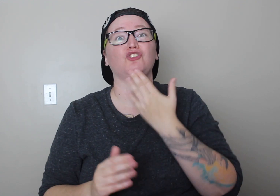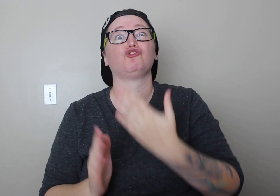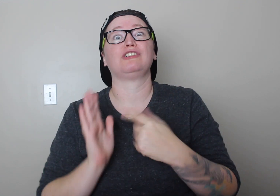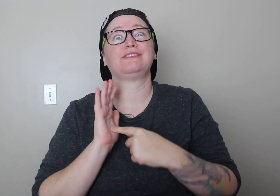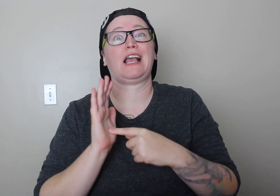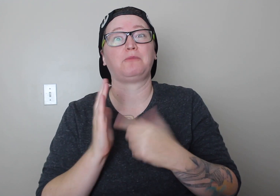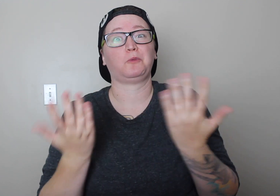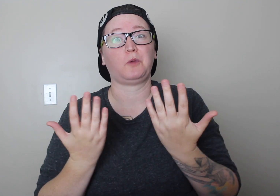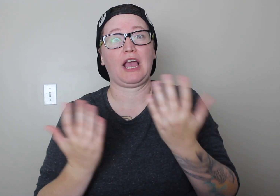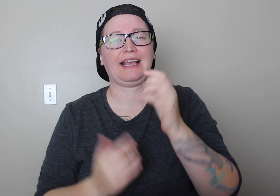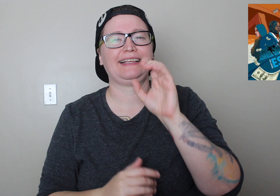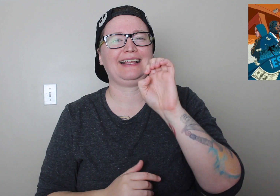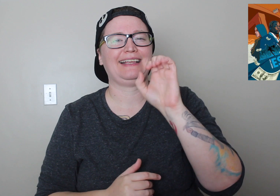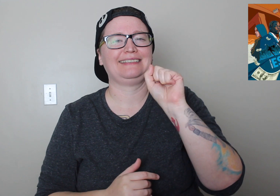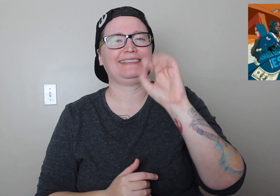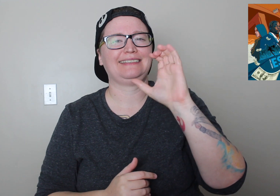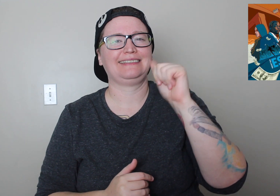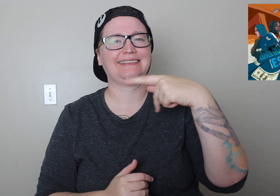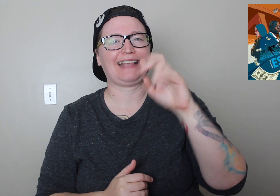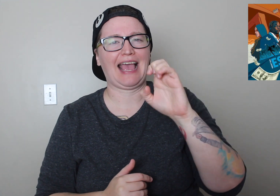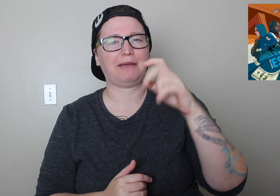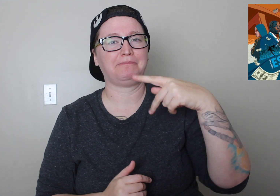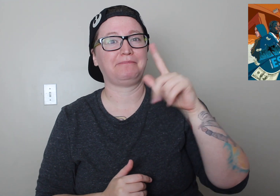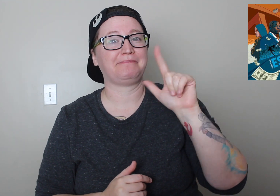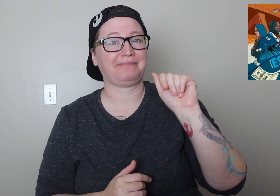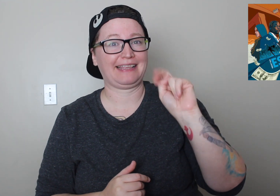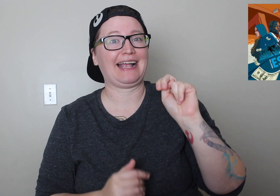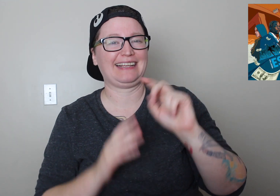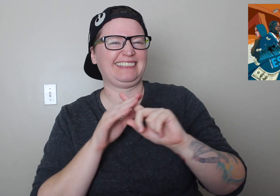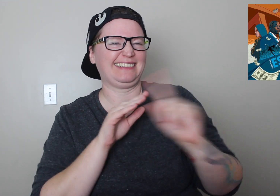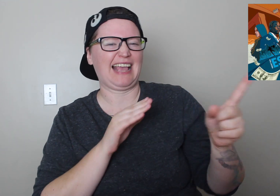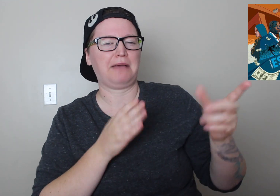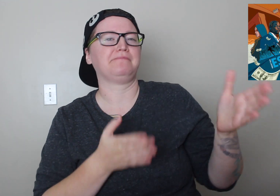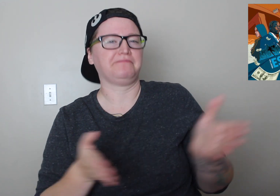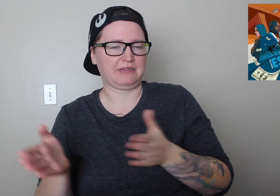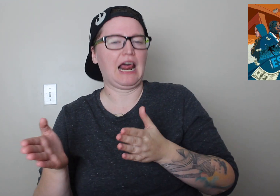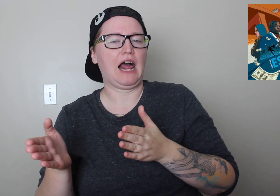A good example of this would be the game called Escape Plan.